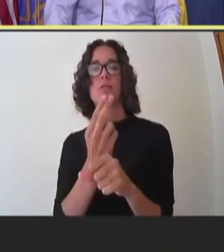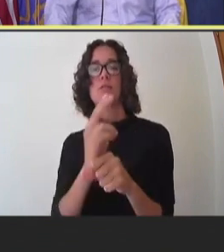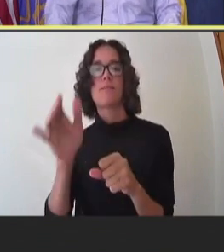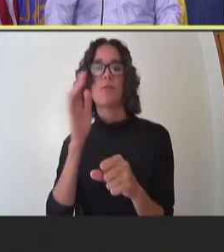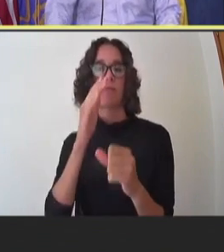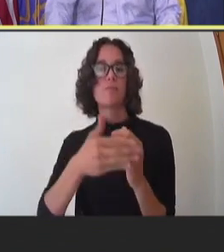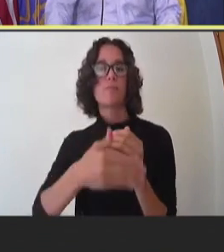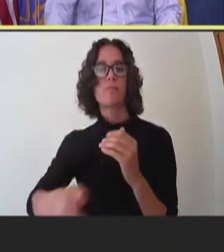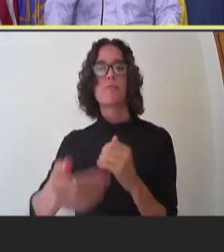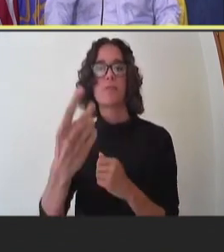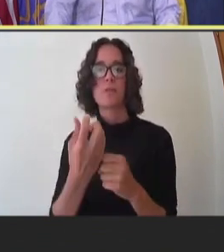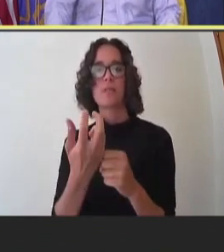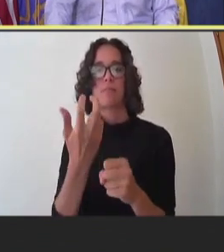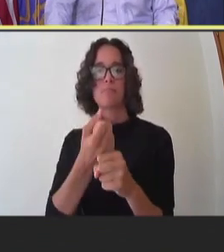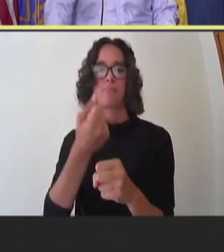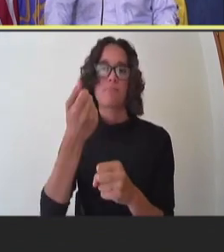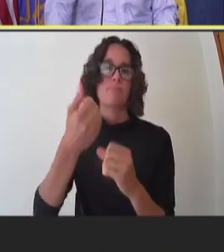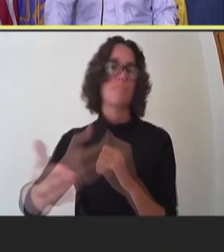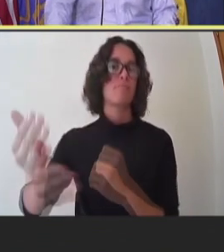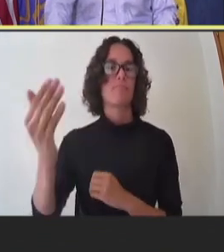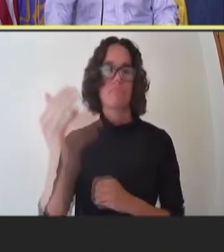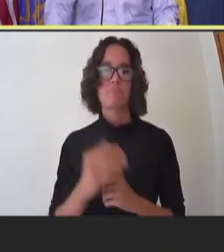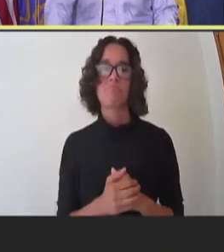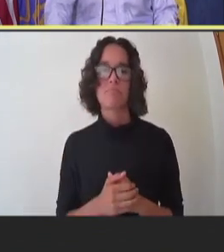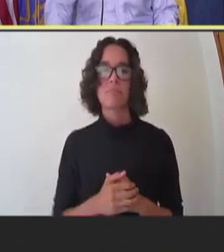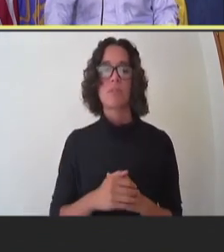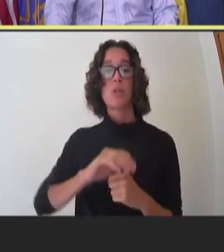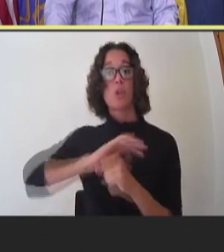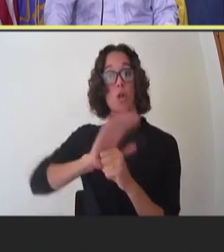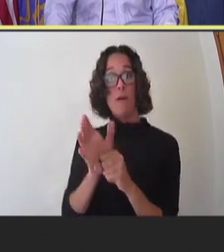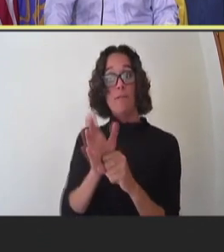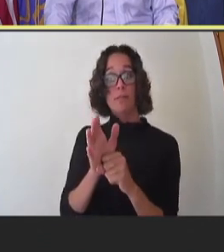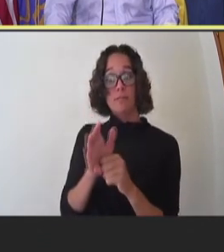On the COVID-19 side, we have been interested in trying to think about how we can use new